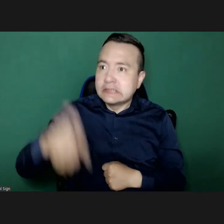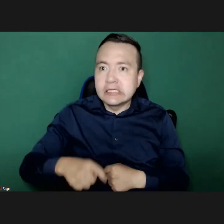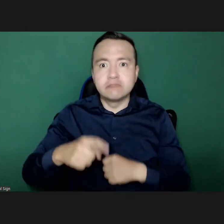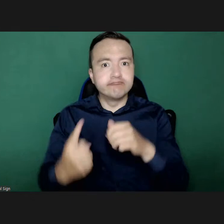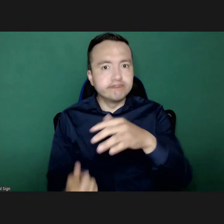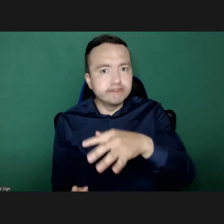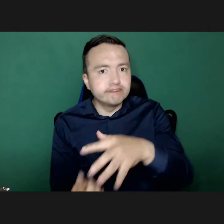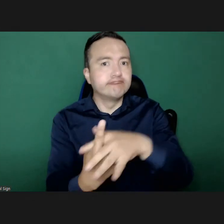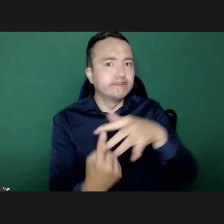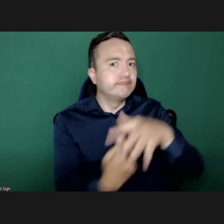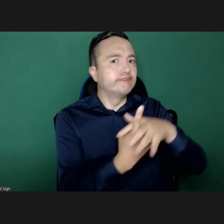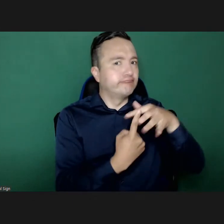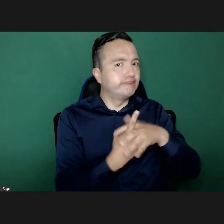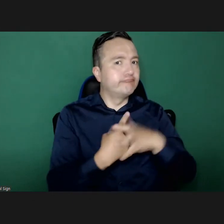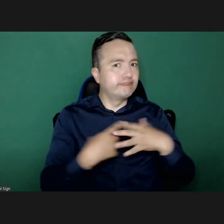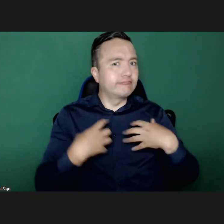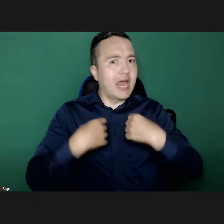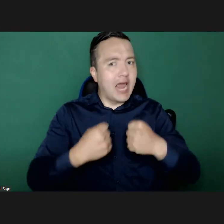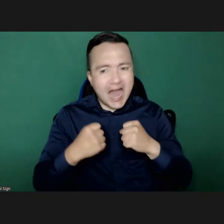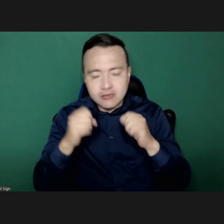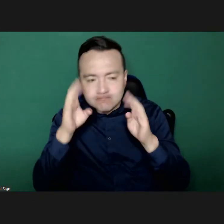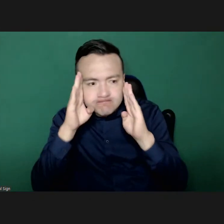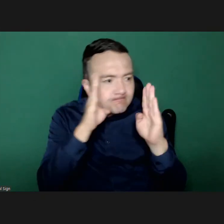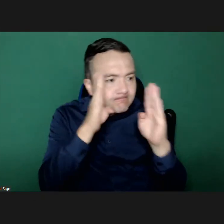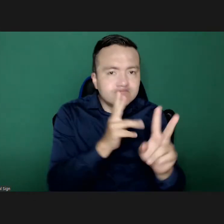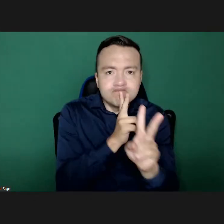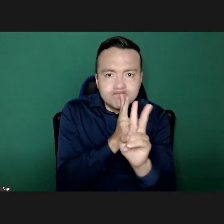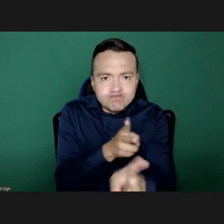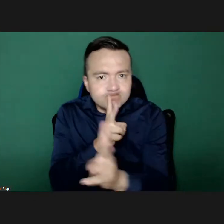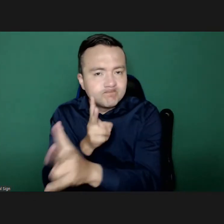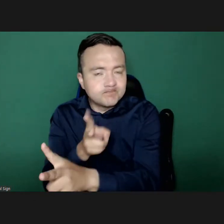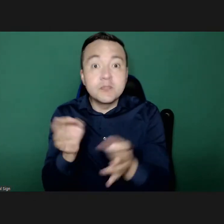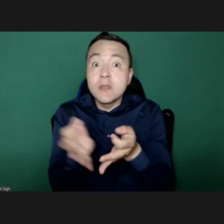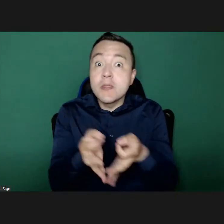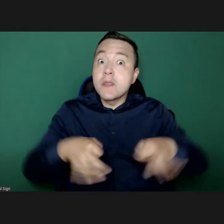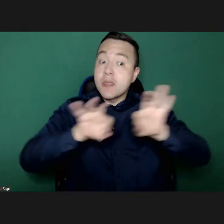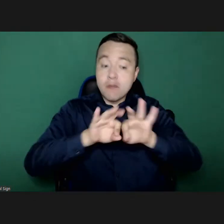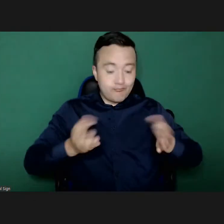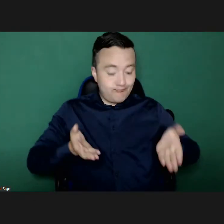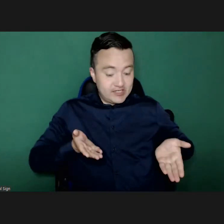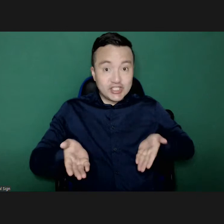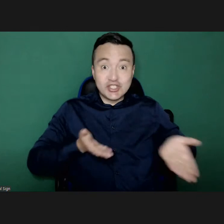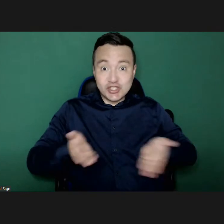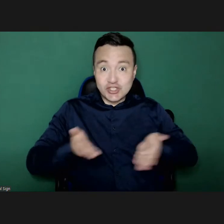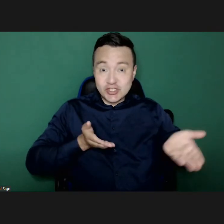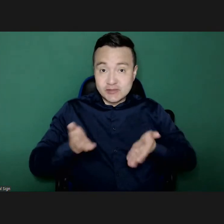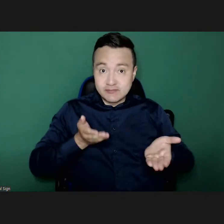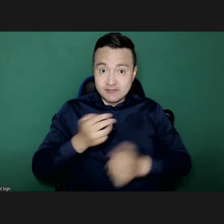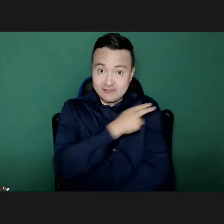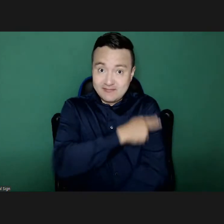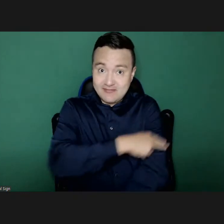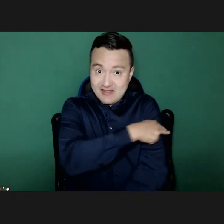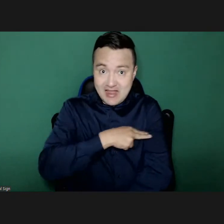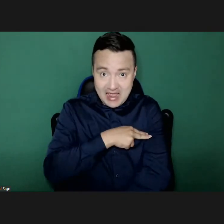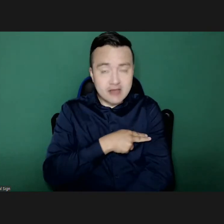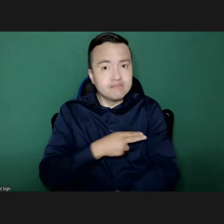that essential health services are maintained, particularly for NCDs, which continue to be the leading cause of